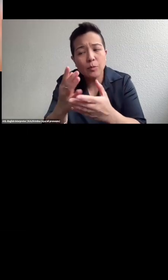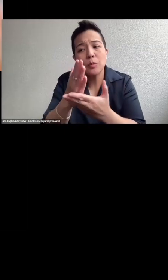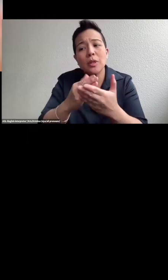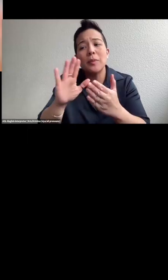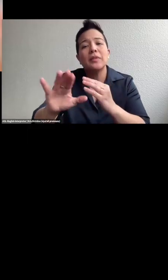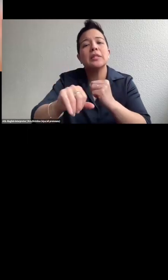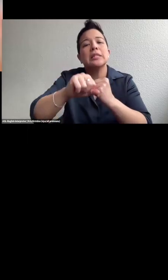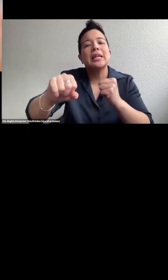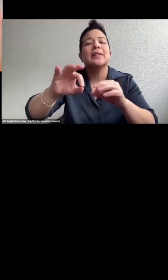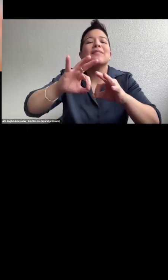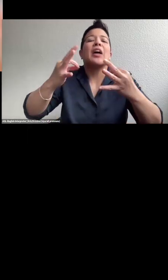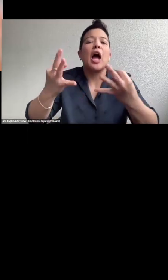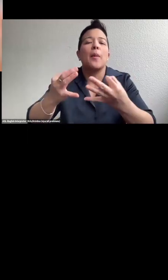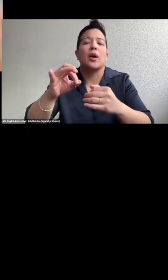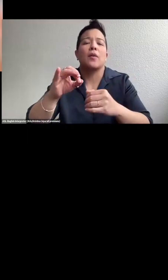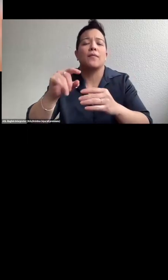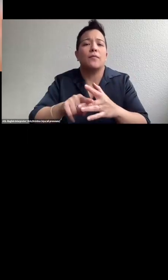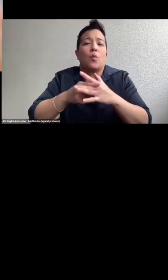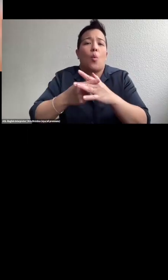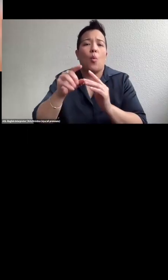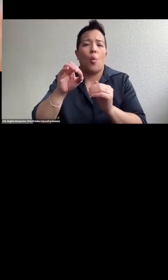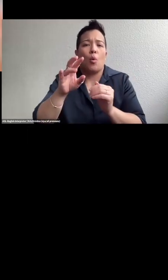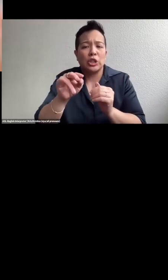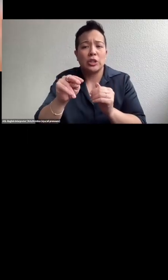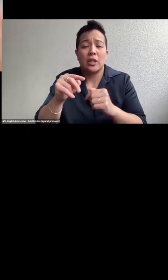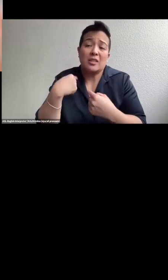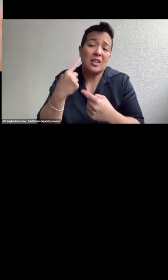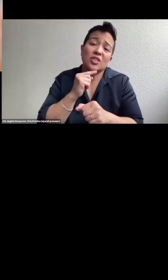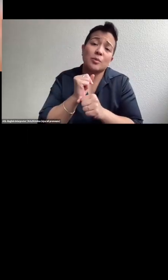of origin has actually been important in this process